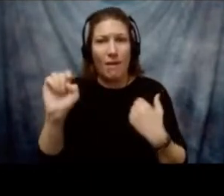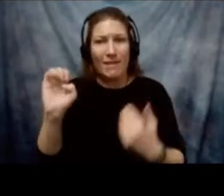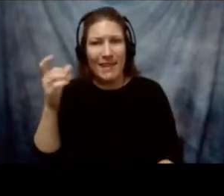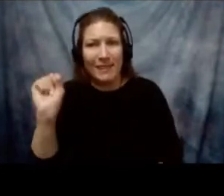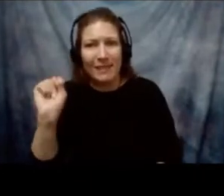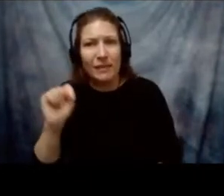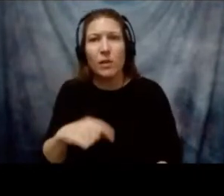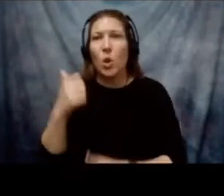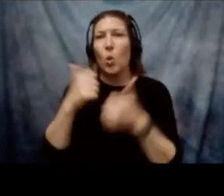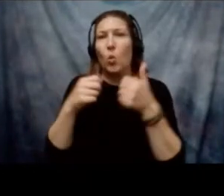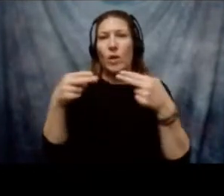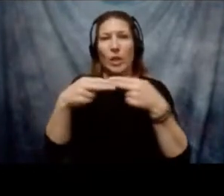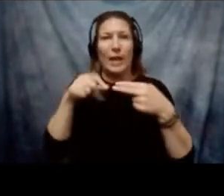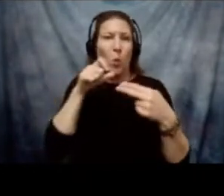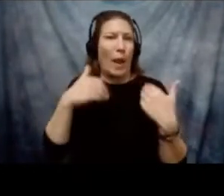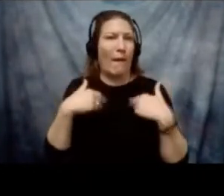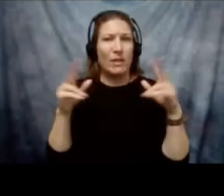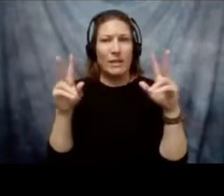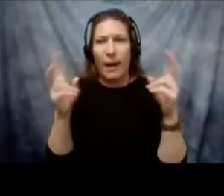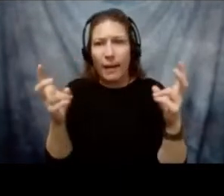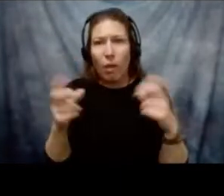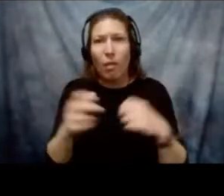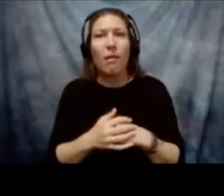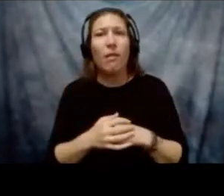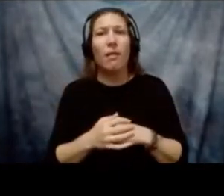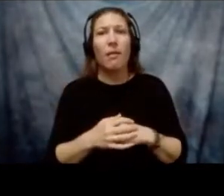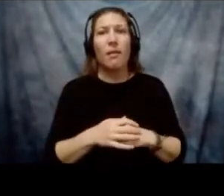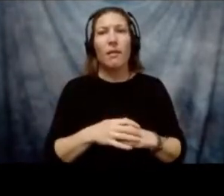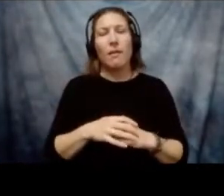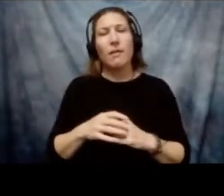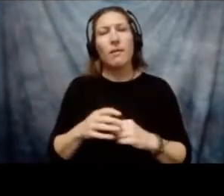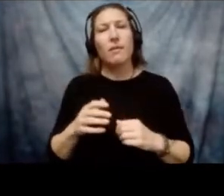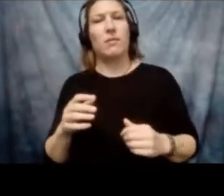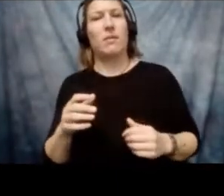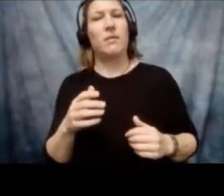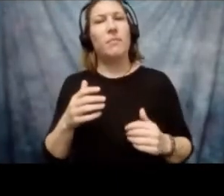i am having a little bit of reading order issues and the great thing is with the accessibility